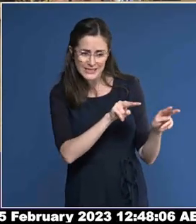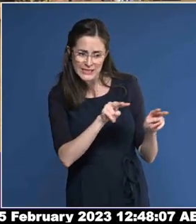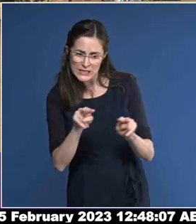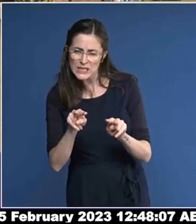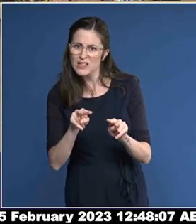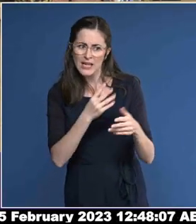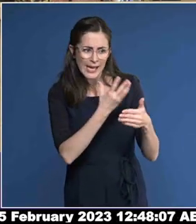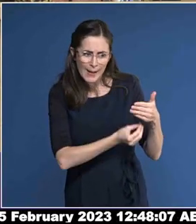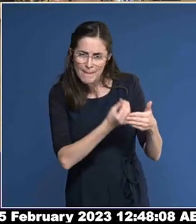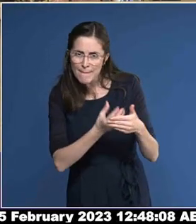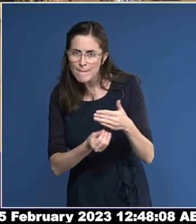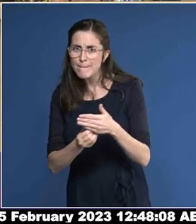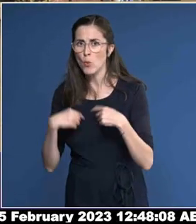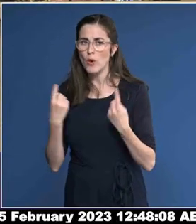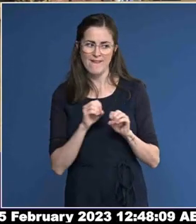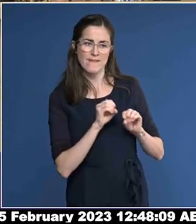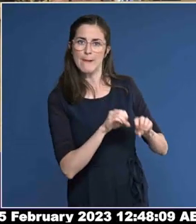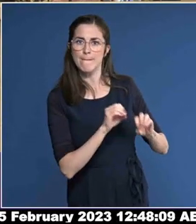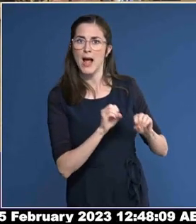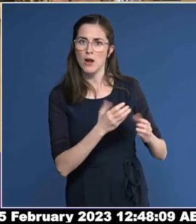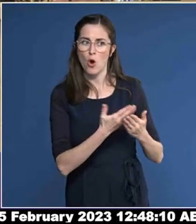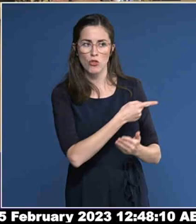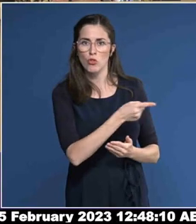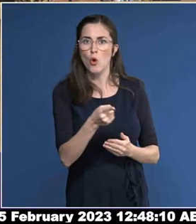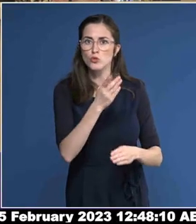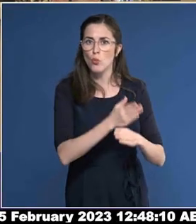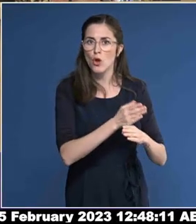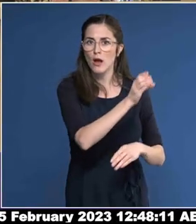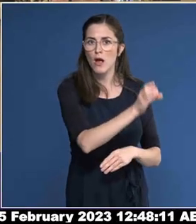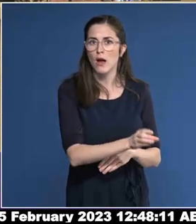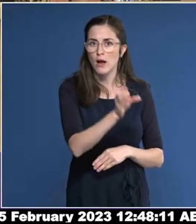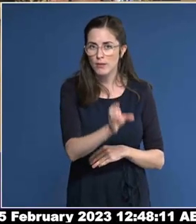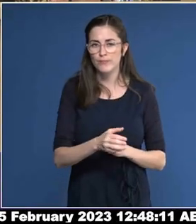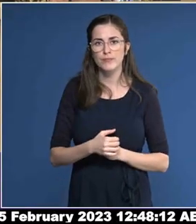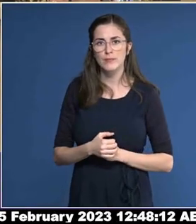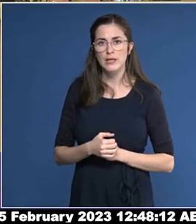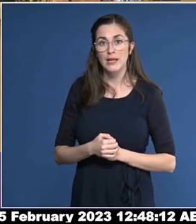We have a number of different levels of management that will look at risk - incident